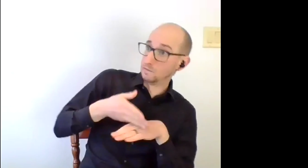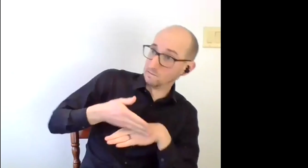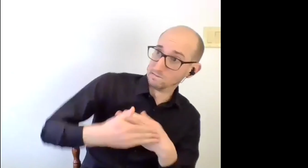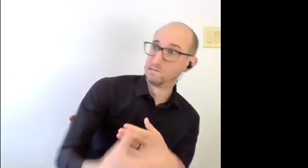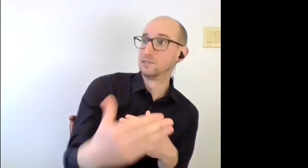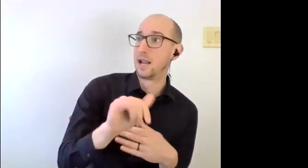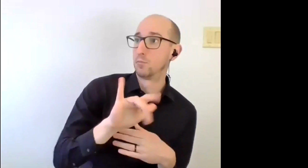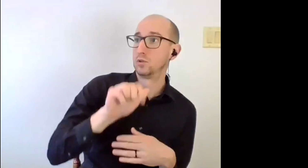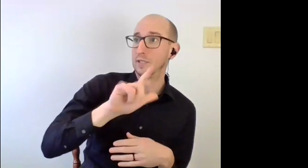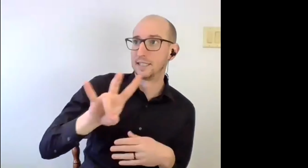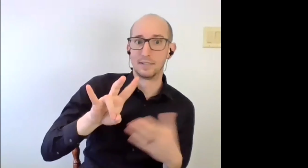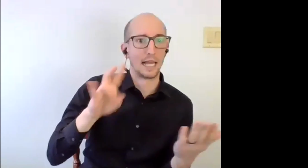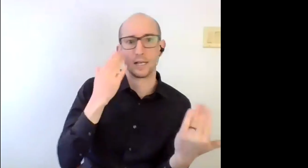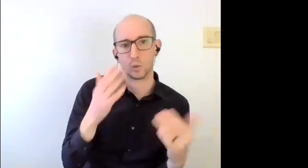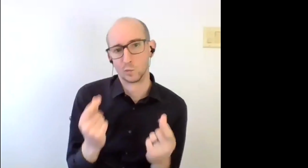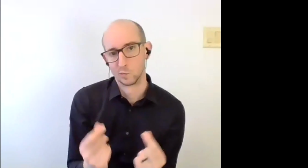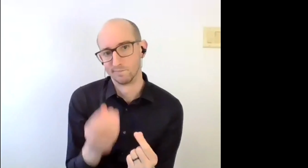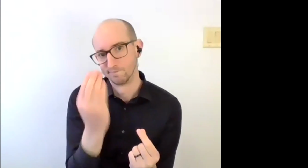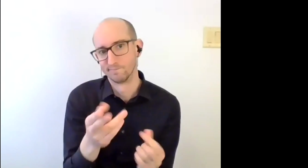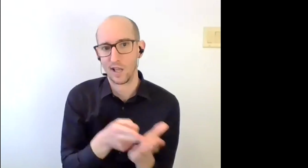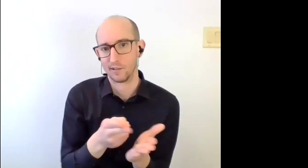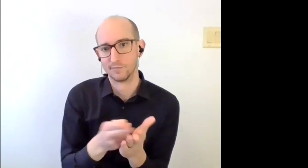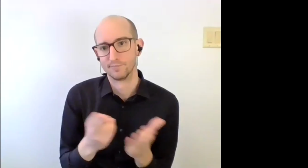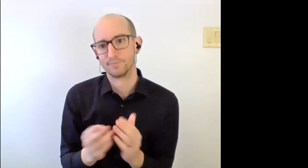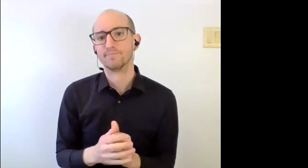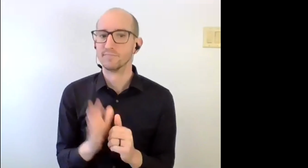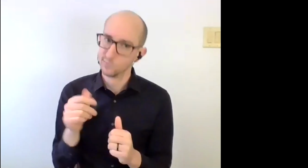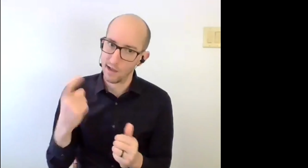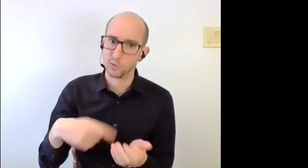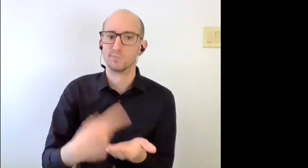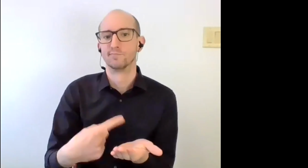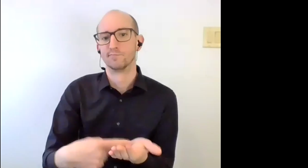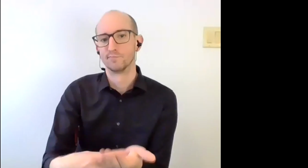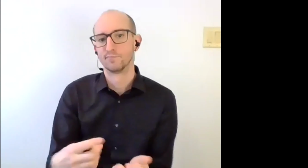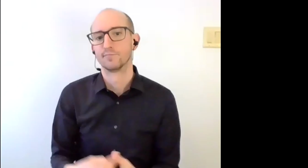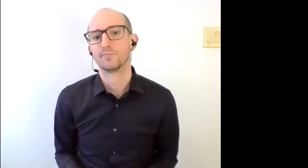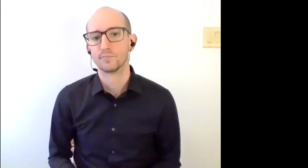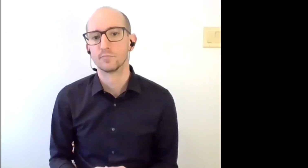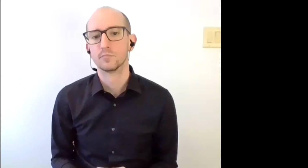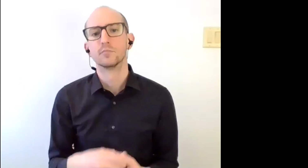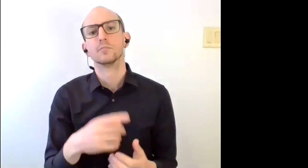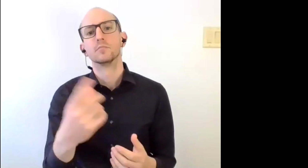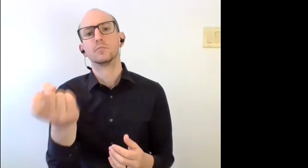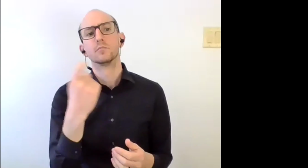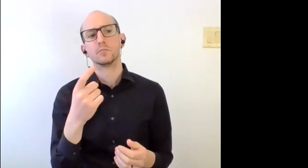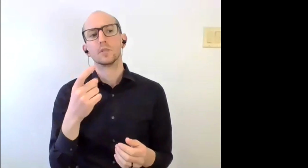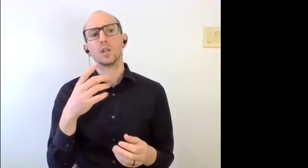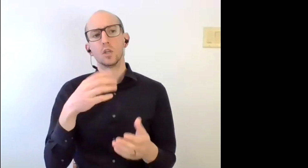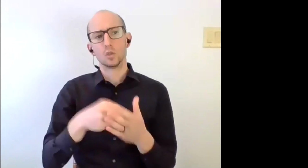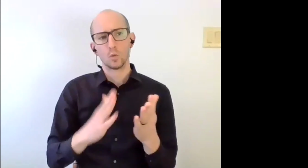if we are required to be closed longer than April 27.